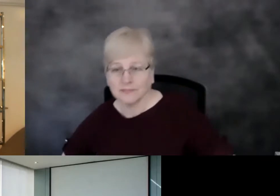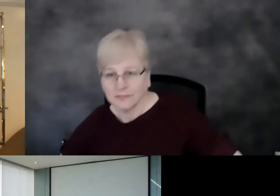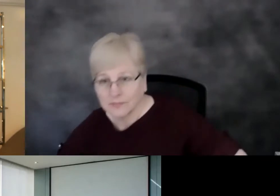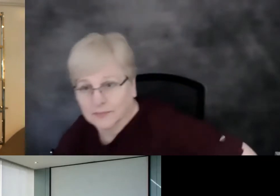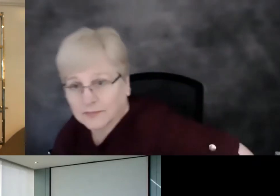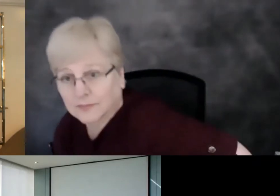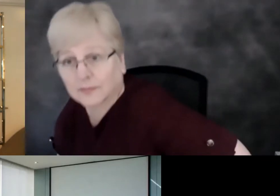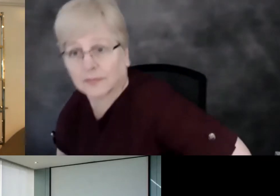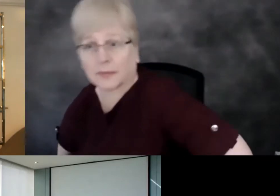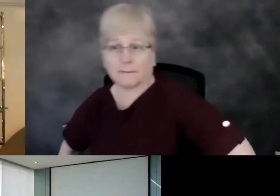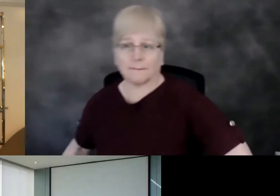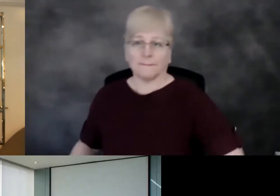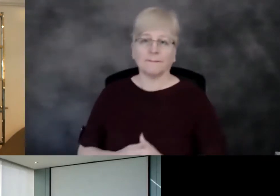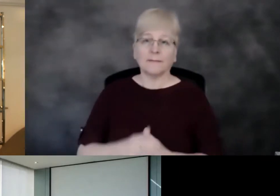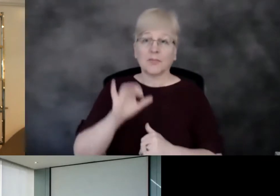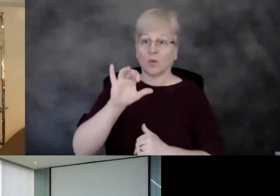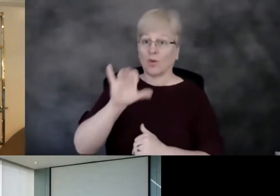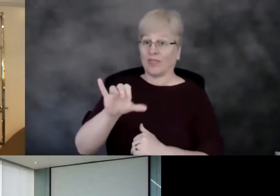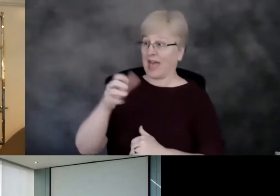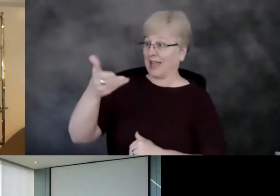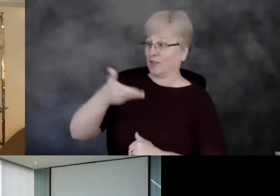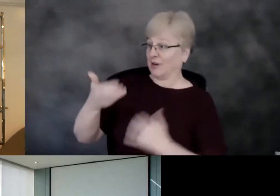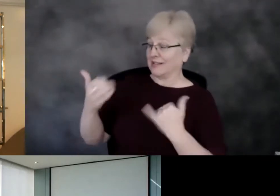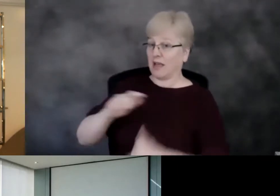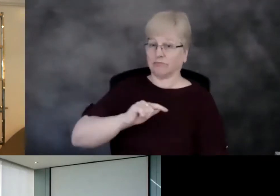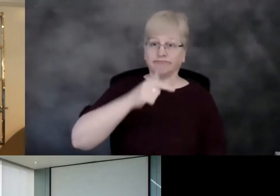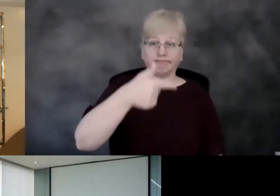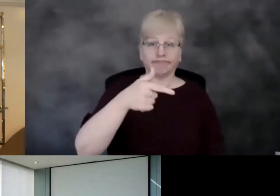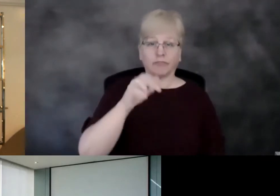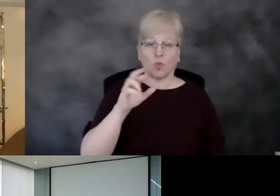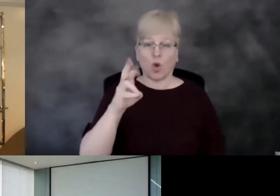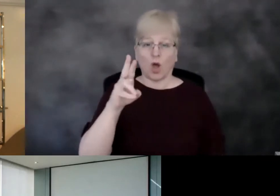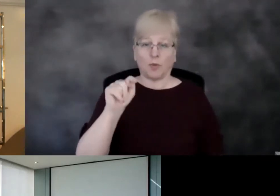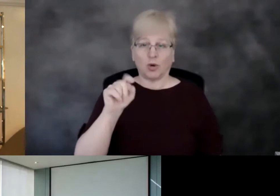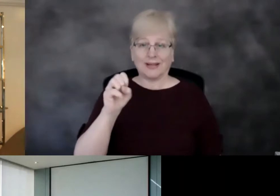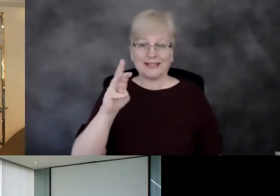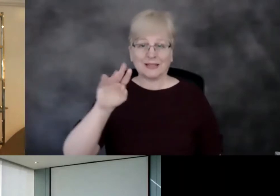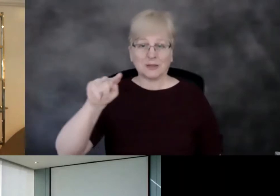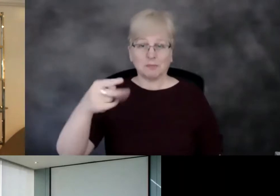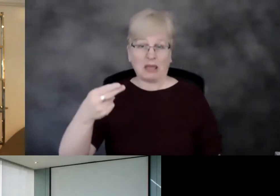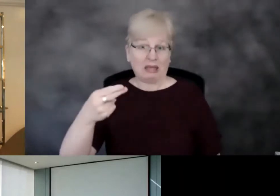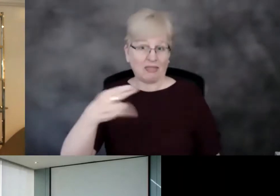want to have my colleague, Robert Smith make some additional welcomes and then we will